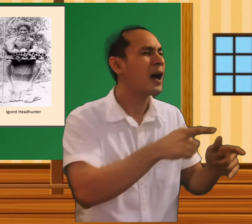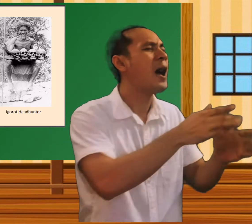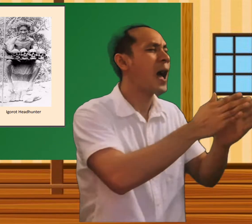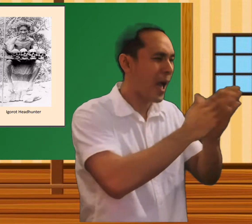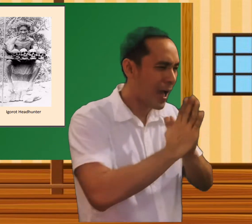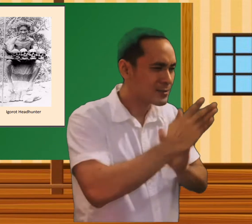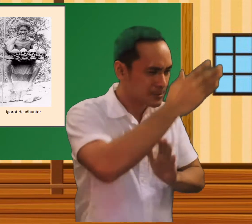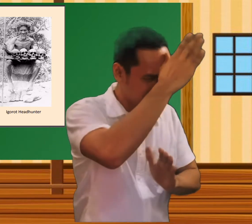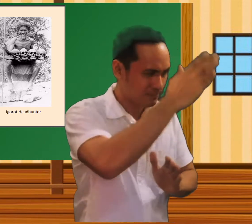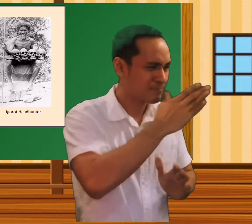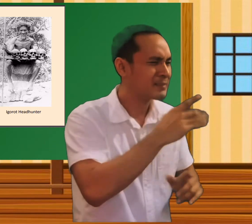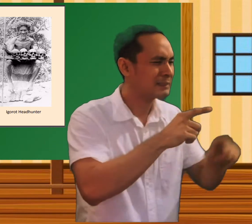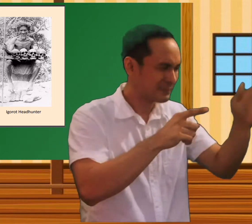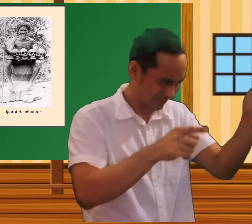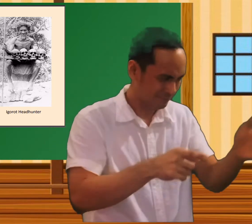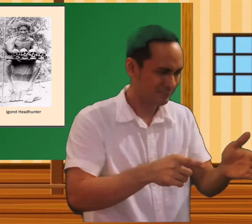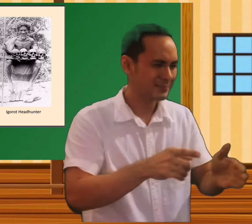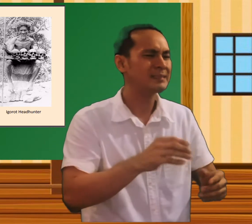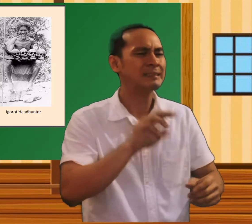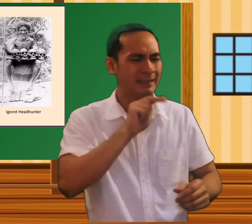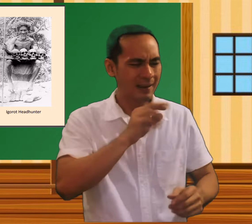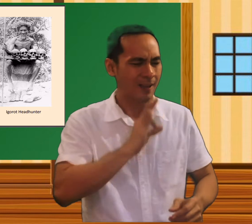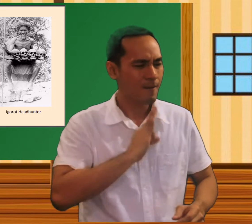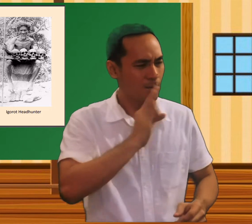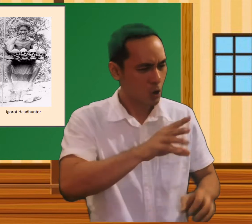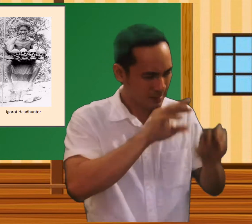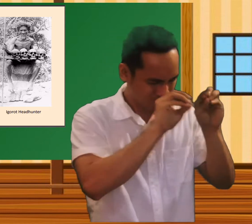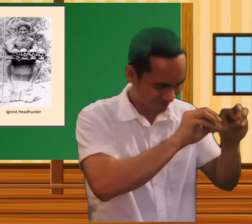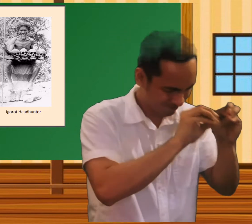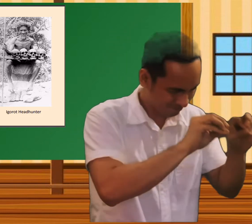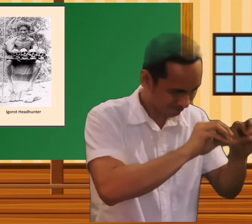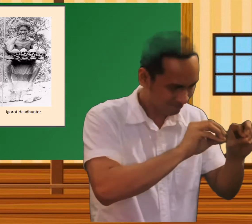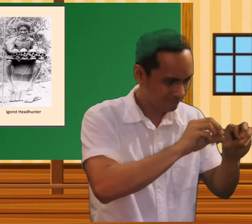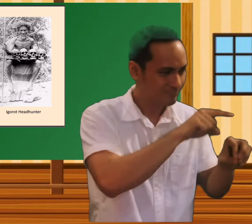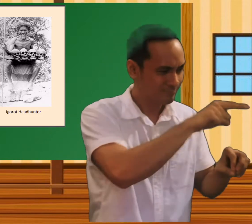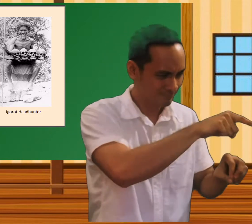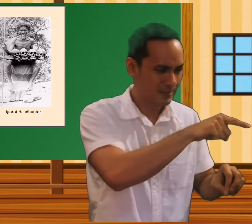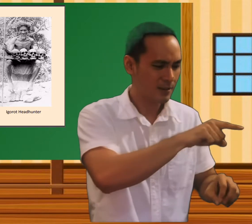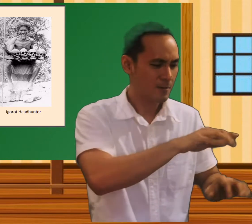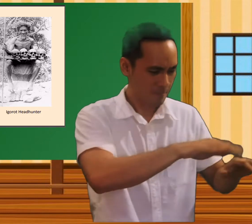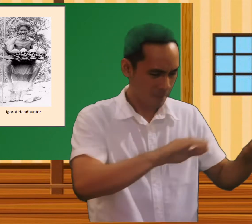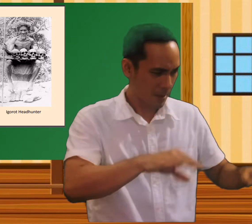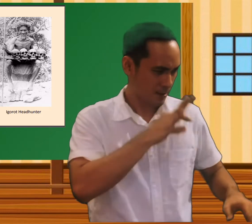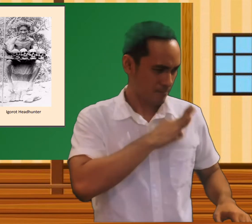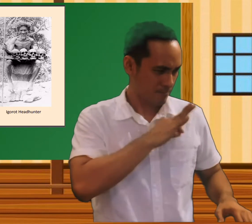and convince their parents that formal education would be beneficial for them